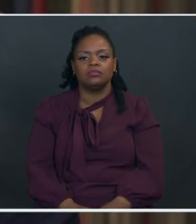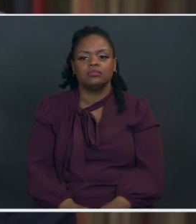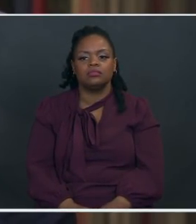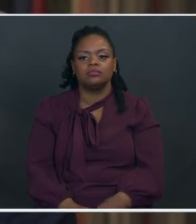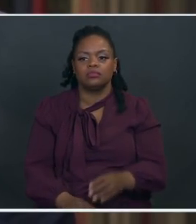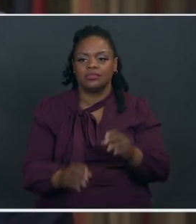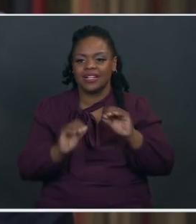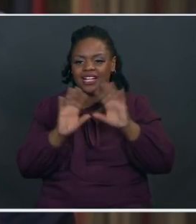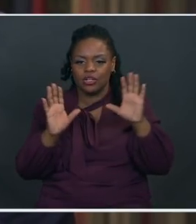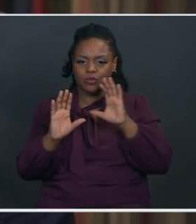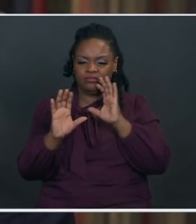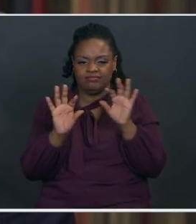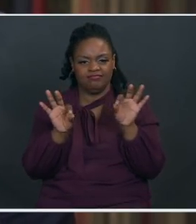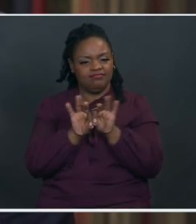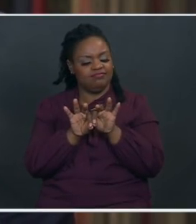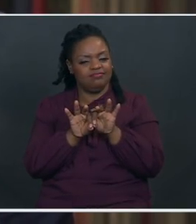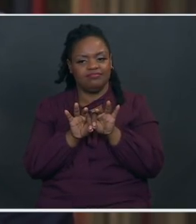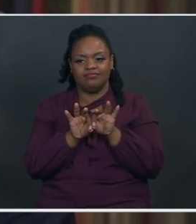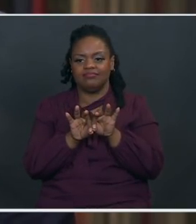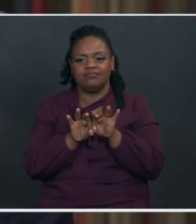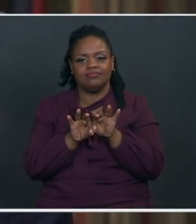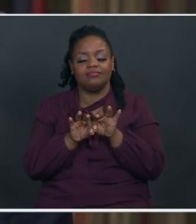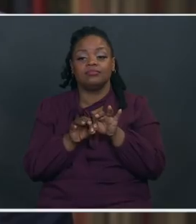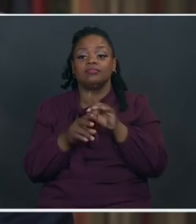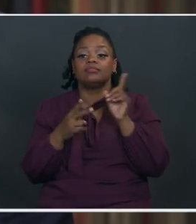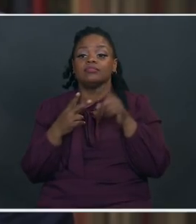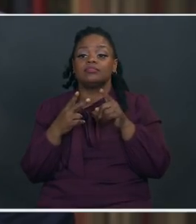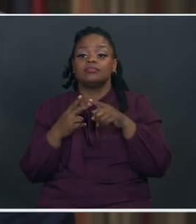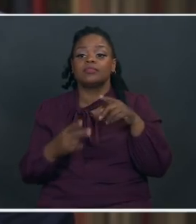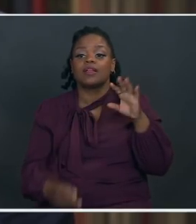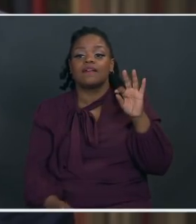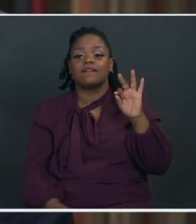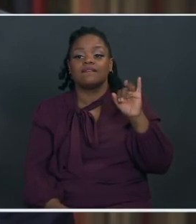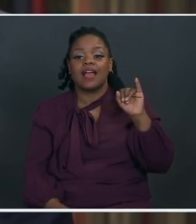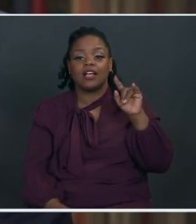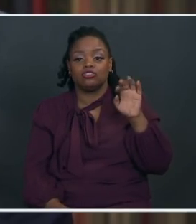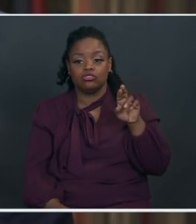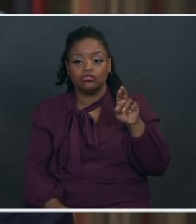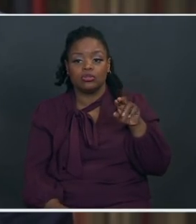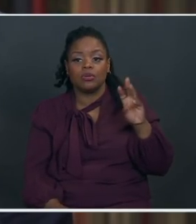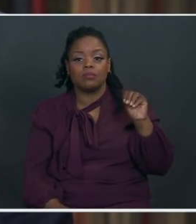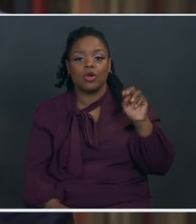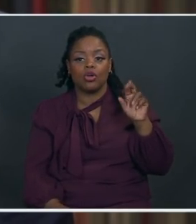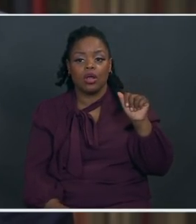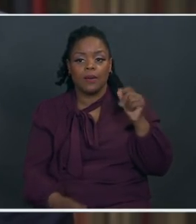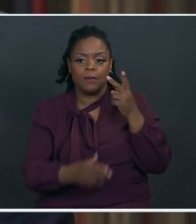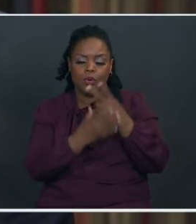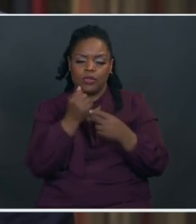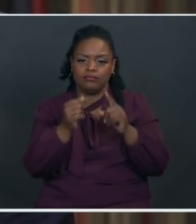Pfizer and Moderna are committed to delivering a total of 200 million doses by the end of March,